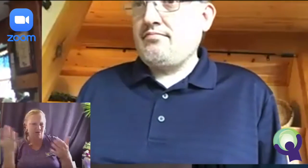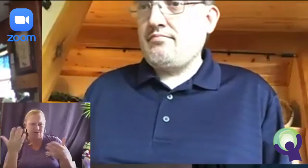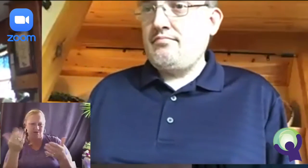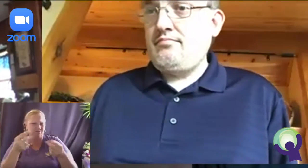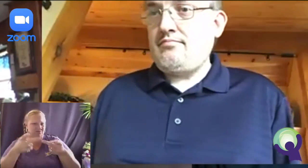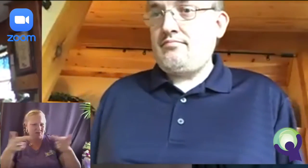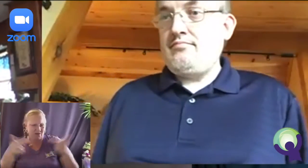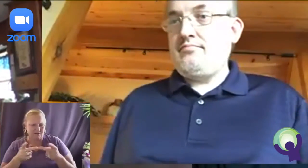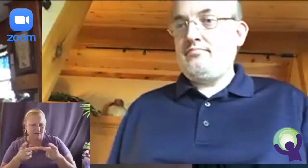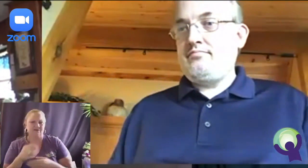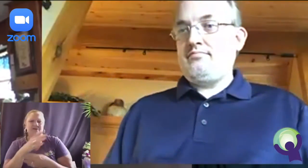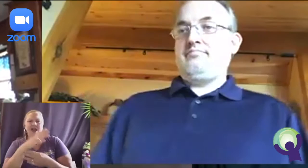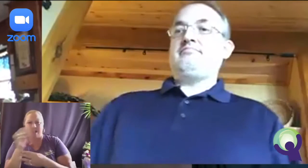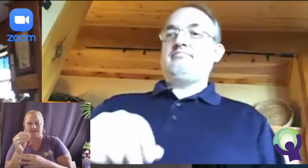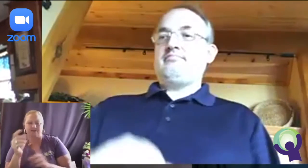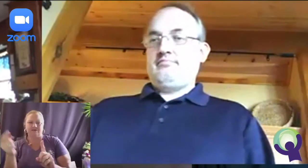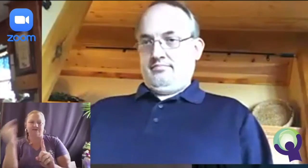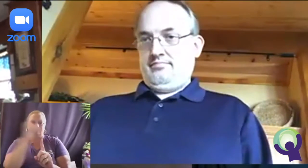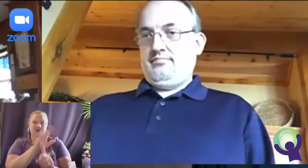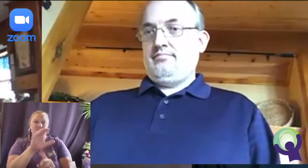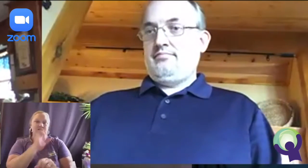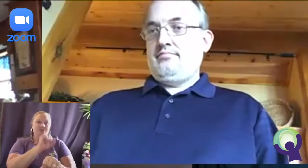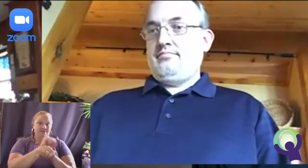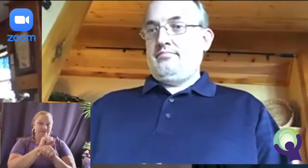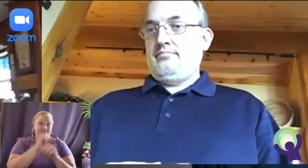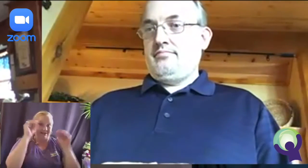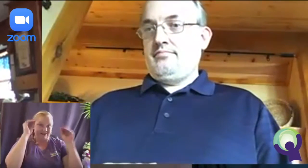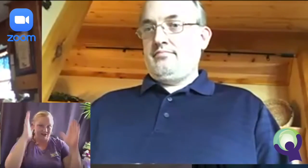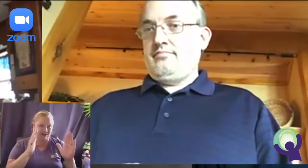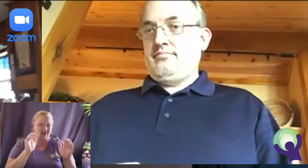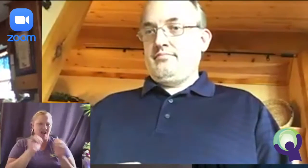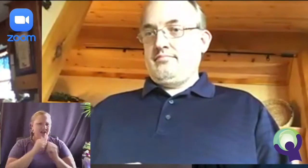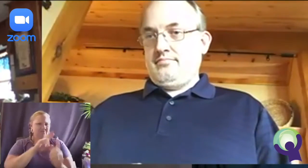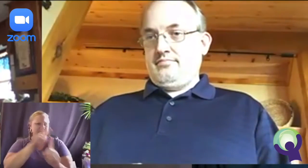Marcy Jo: Okay and so can you please explain to us more about your current position